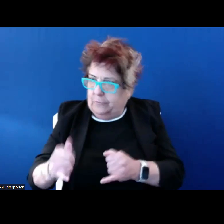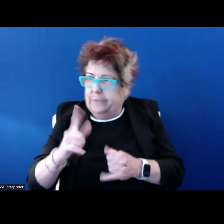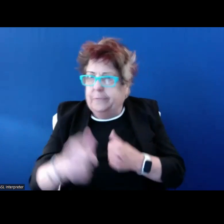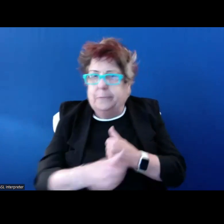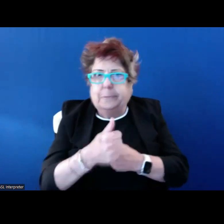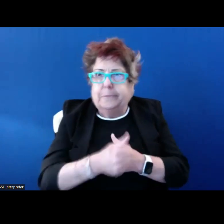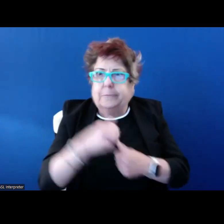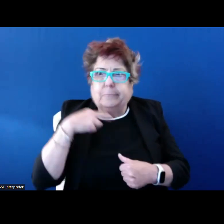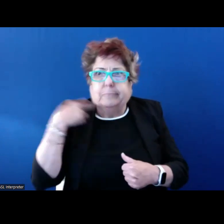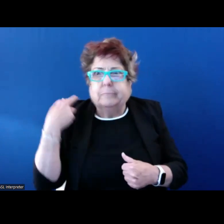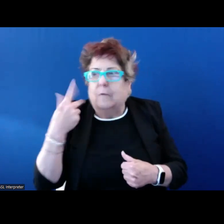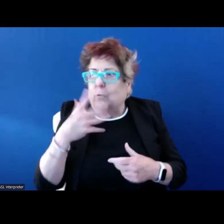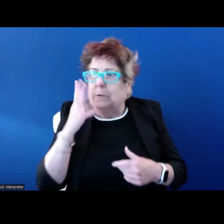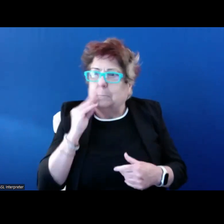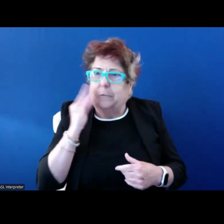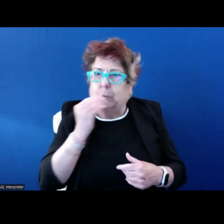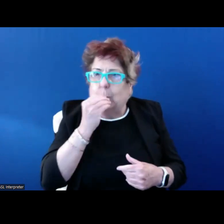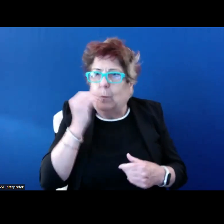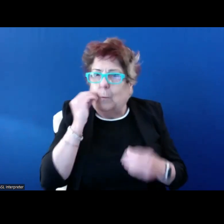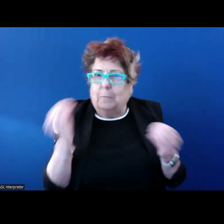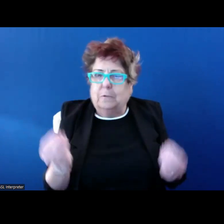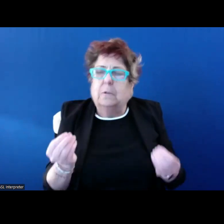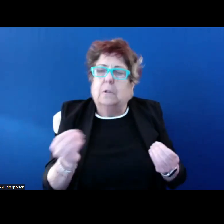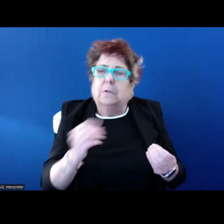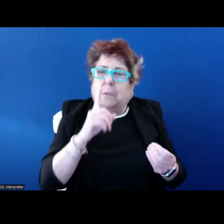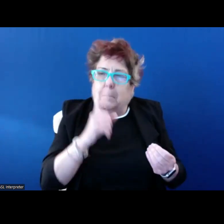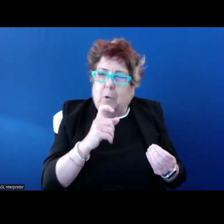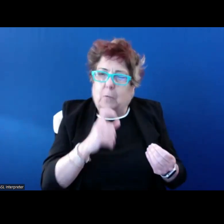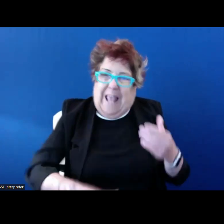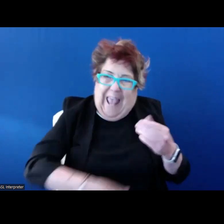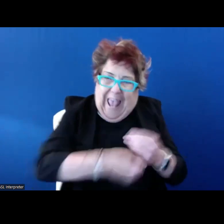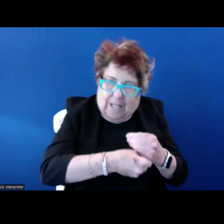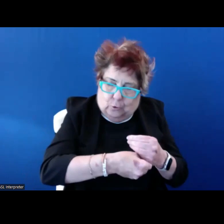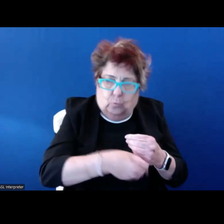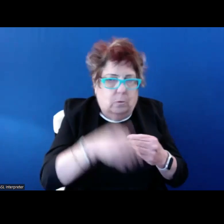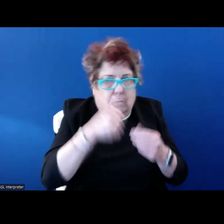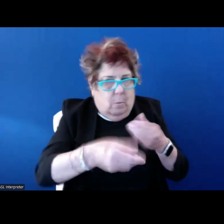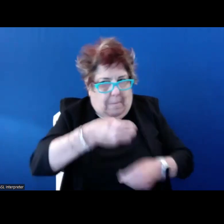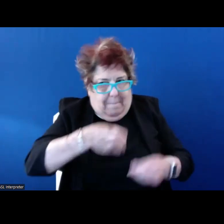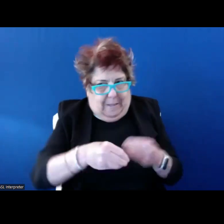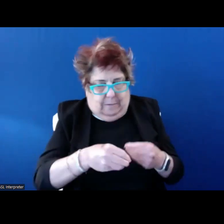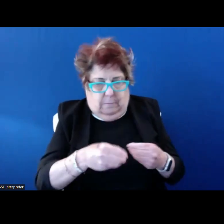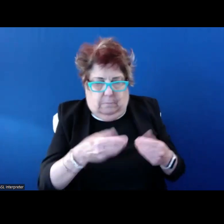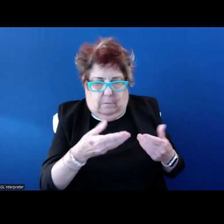Intended to complement, but not supplant, existing social and housing services. Examples of these supports